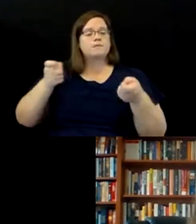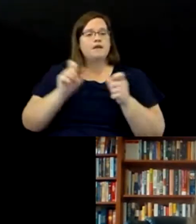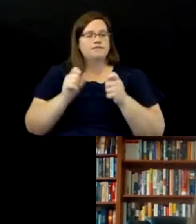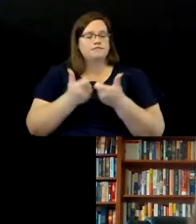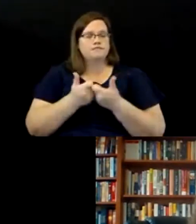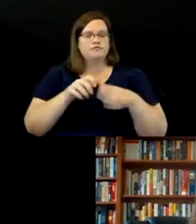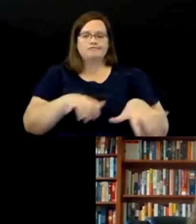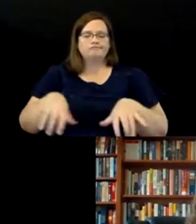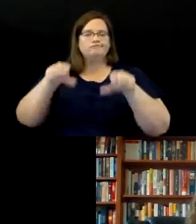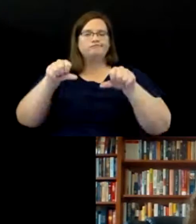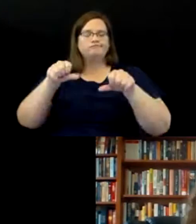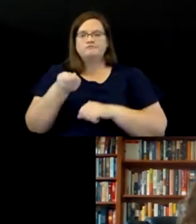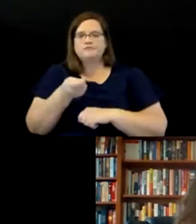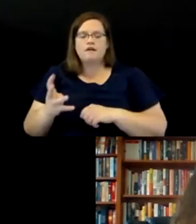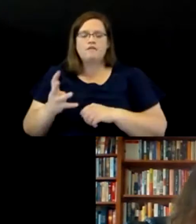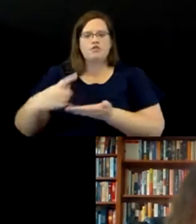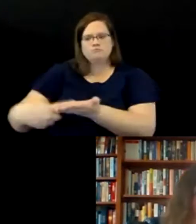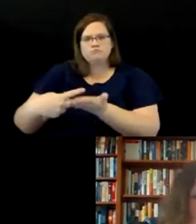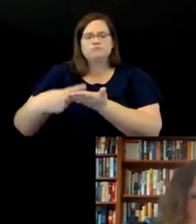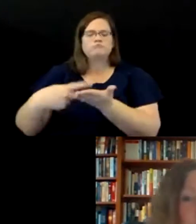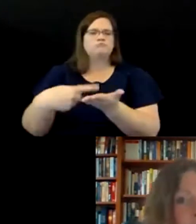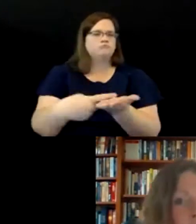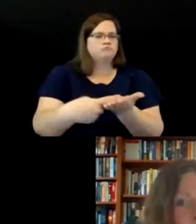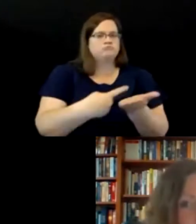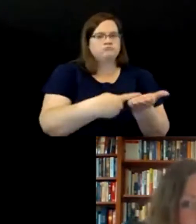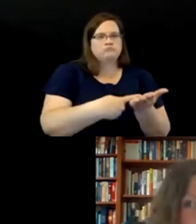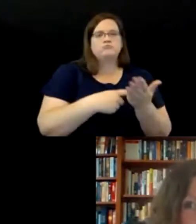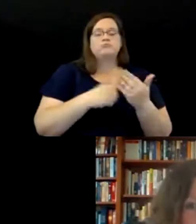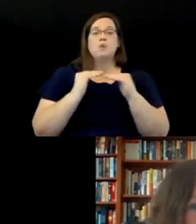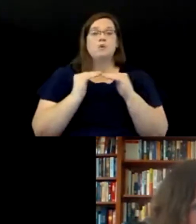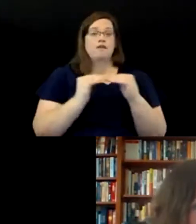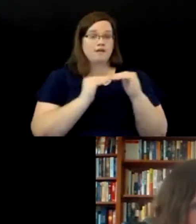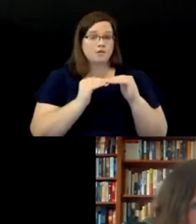regional roundtables about equity and disability access to COVID vaccines,